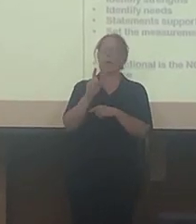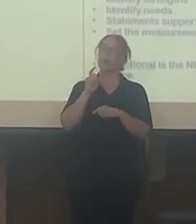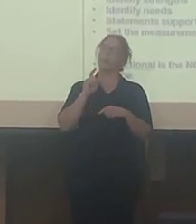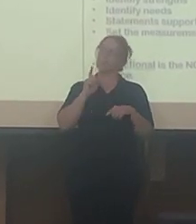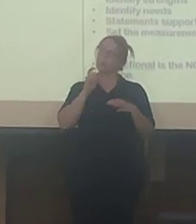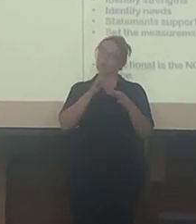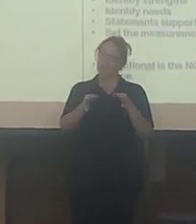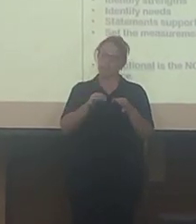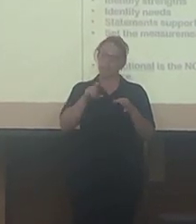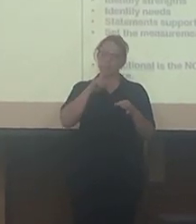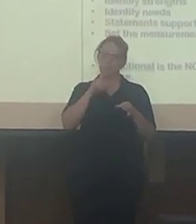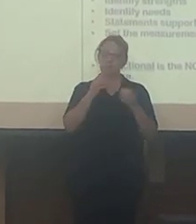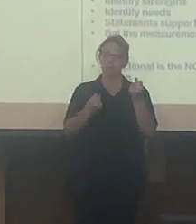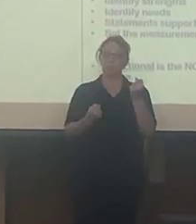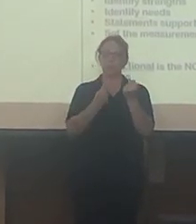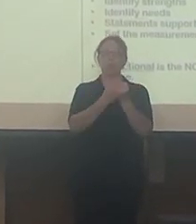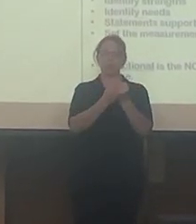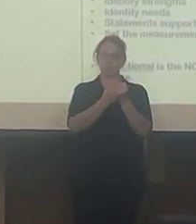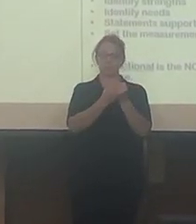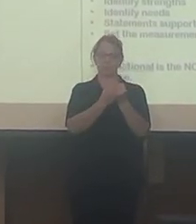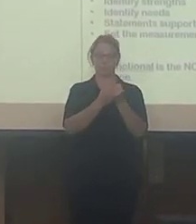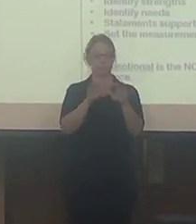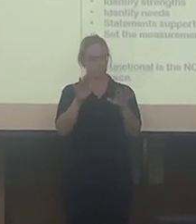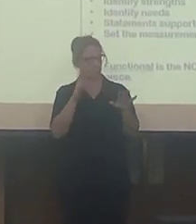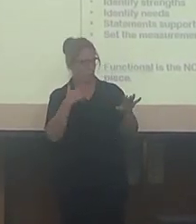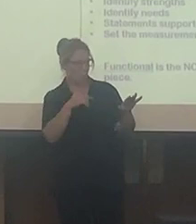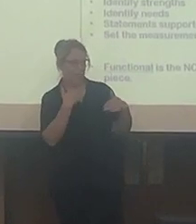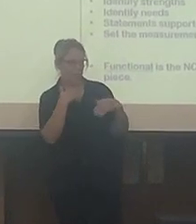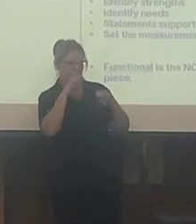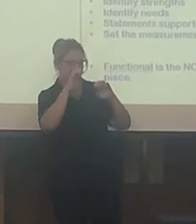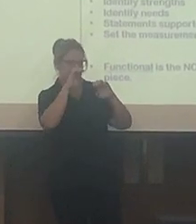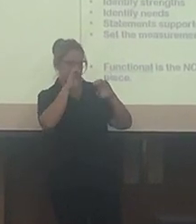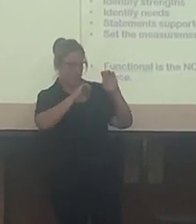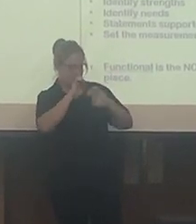basically this is where your team says hey we have this assessment data that says your child